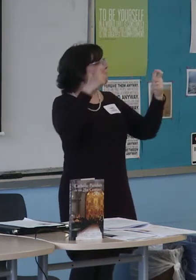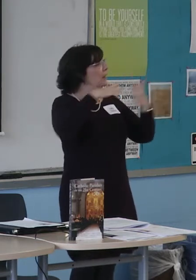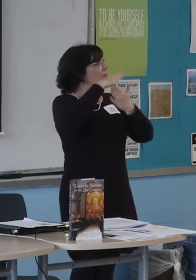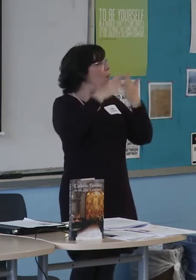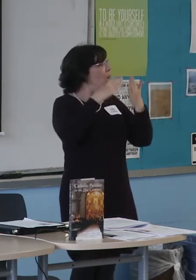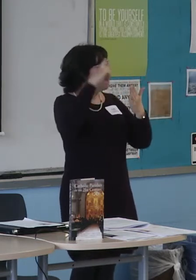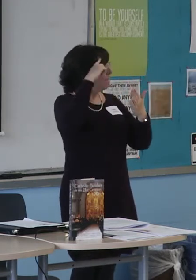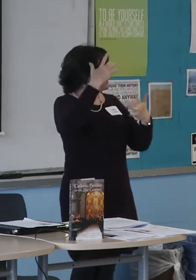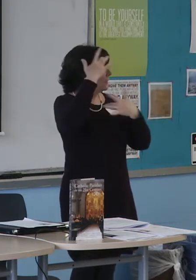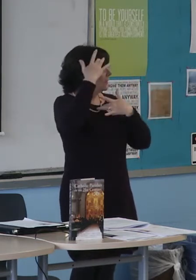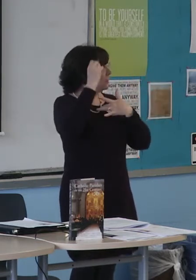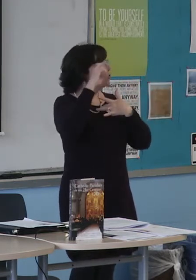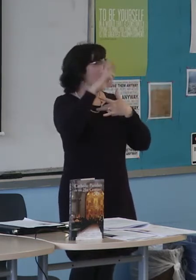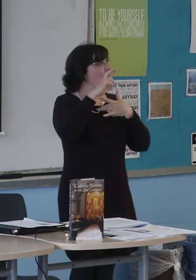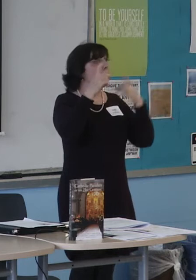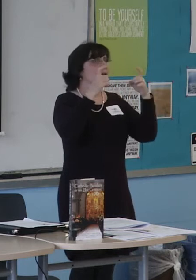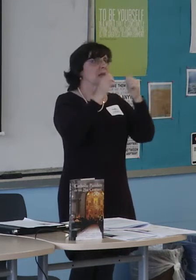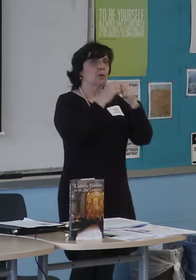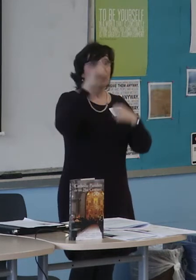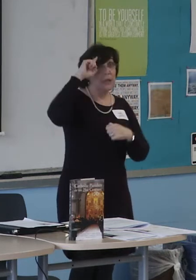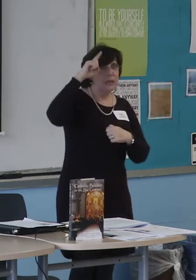or dealing with intellectual disabilities, sensory